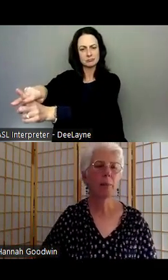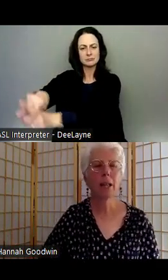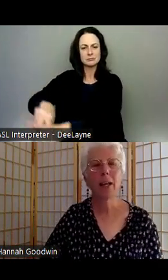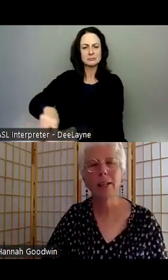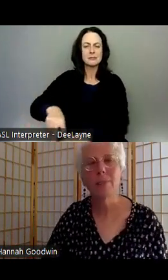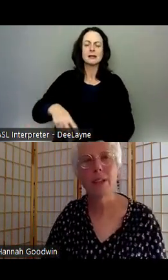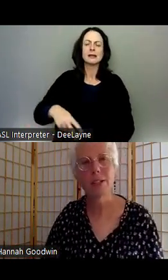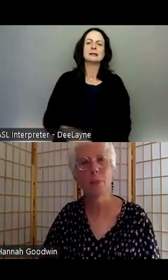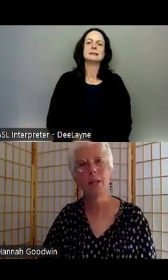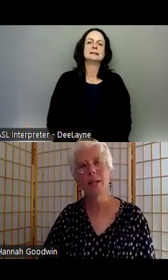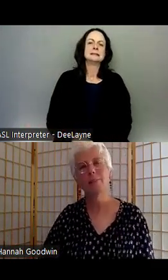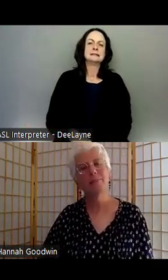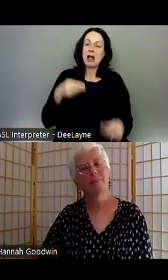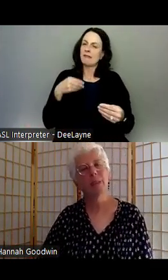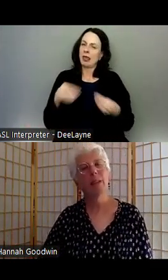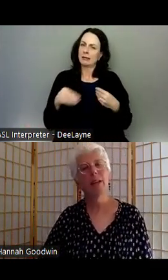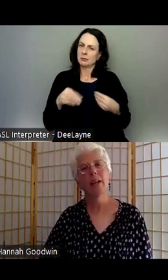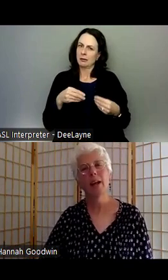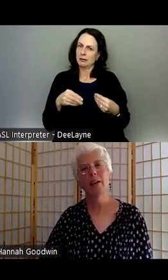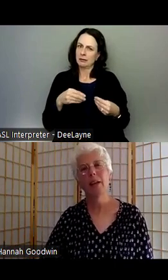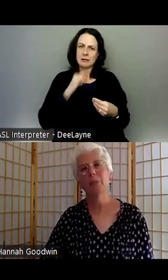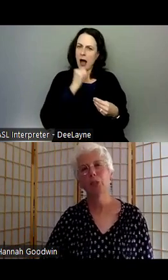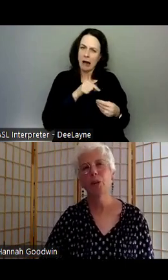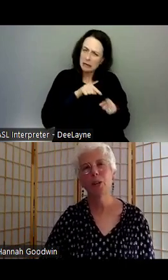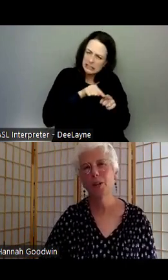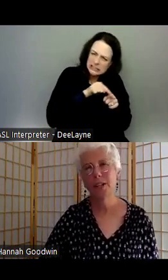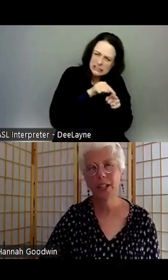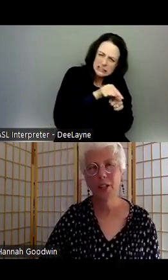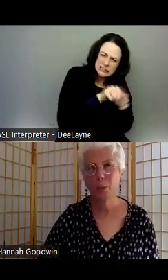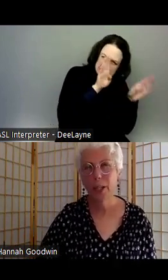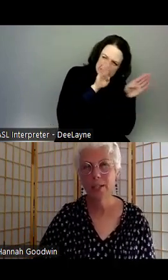and apply it flexibly, then I'm sure it could be considered.